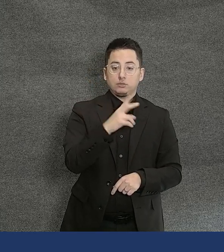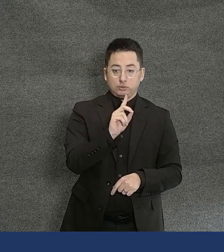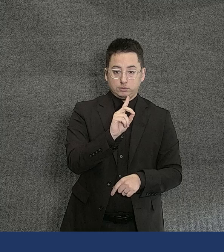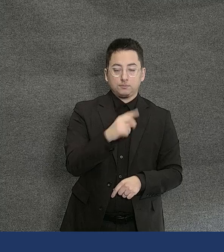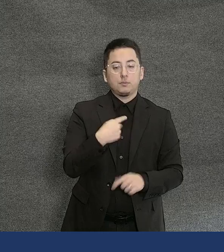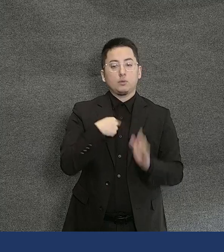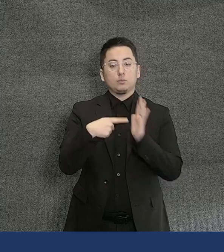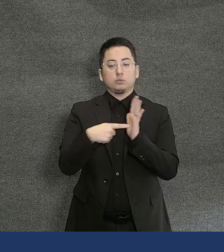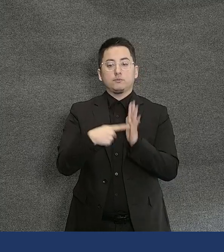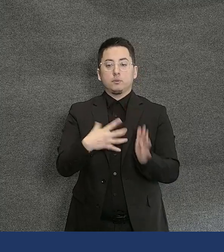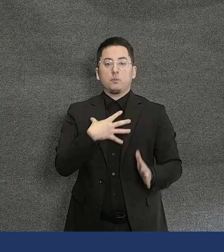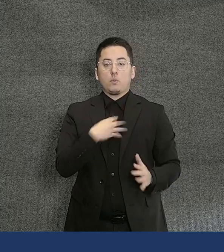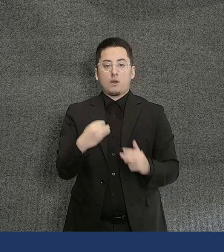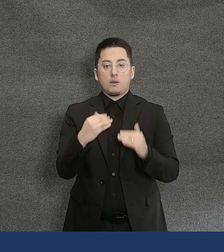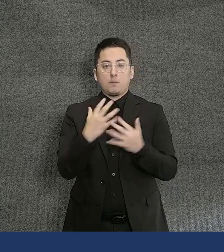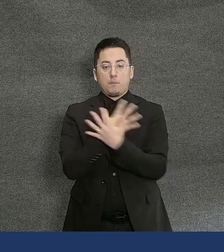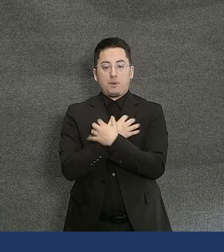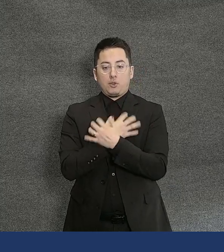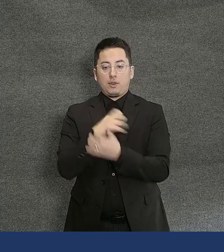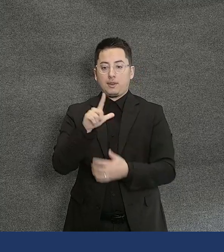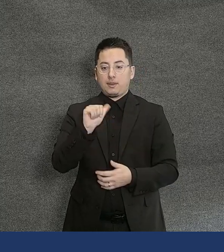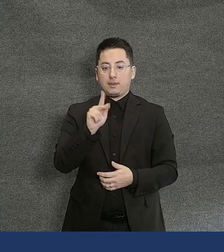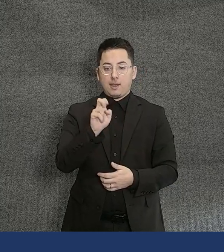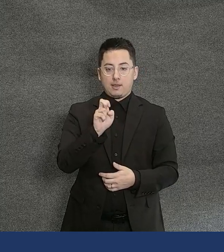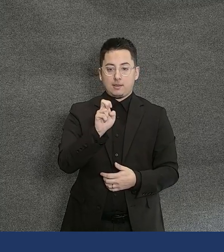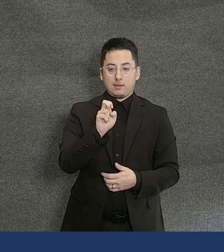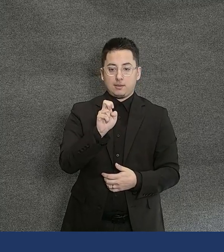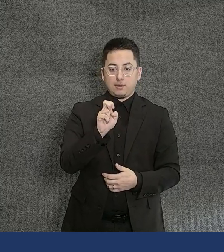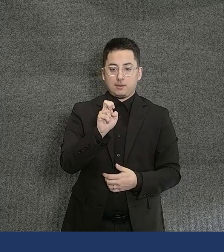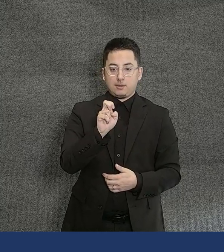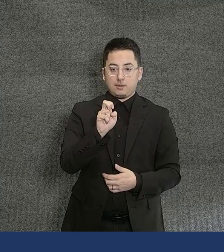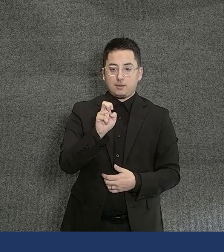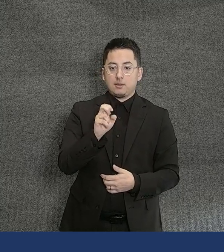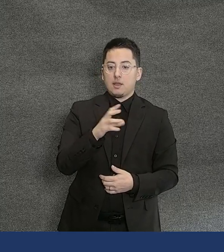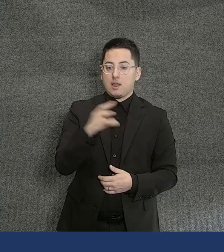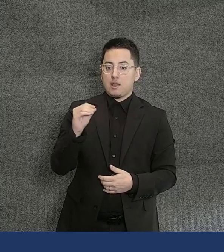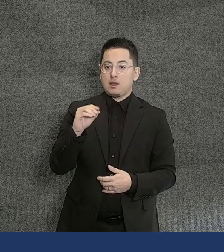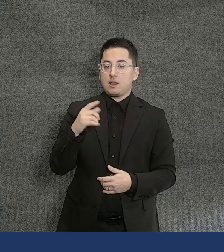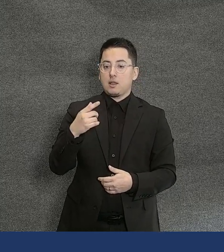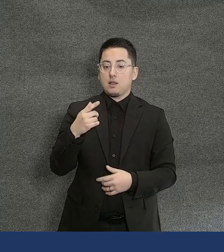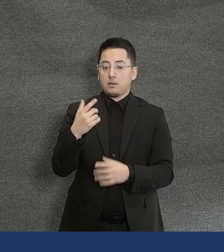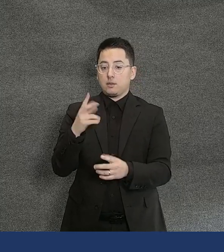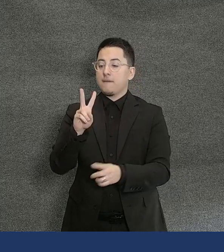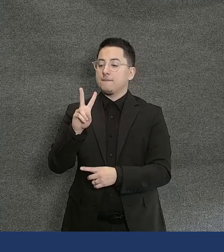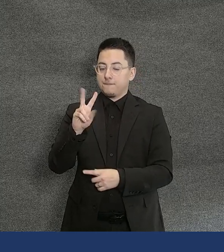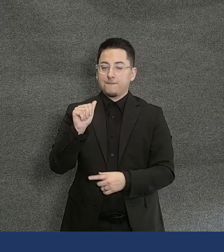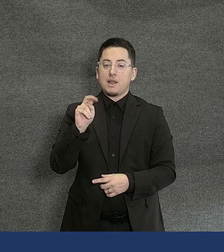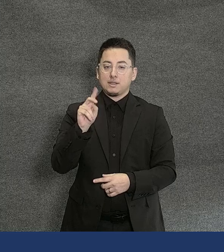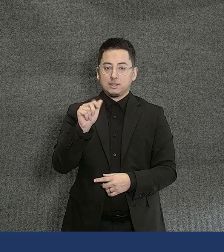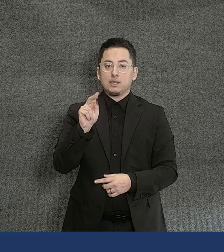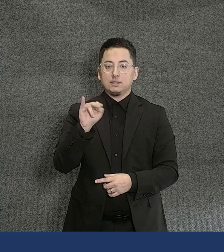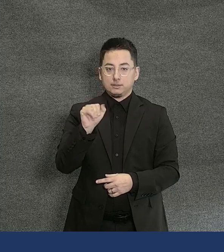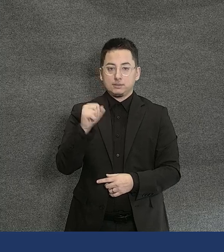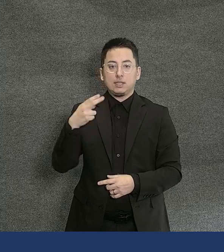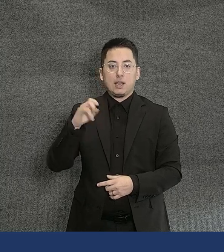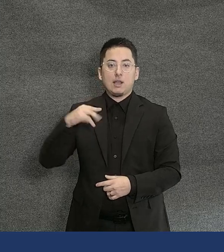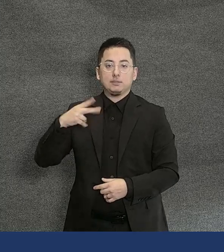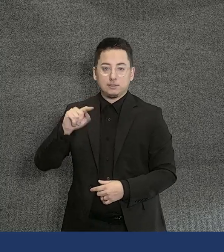area in the northeast metro. For 20 years before I came to the legislature in 2022,